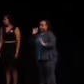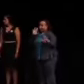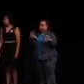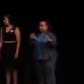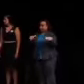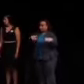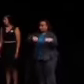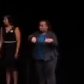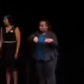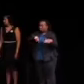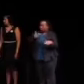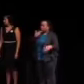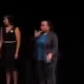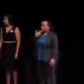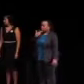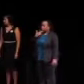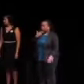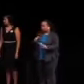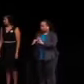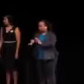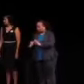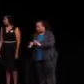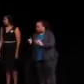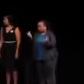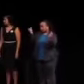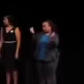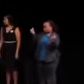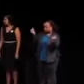what they prefer, captions or ASL interpretation,